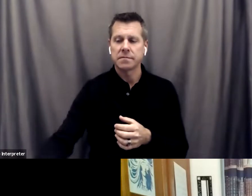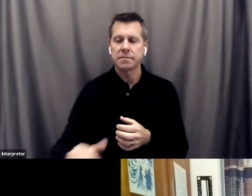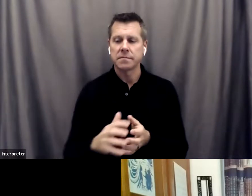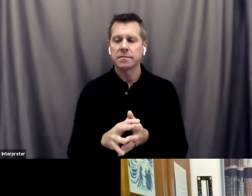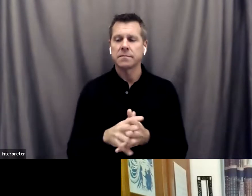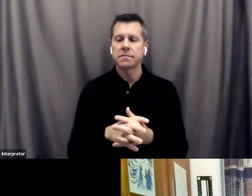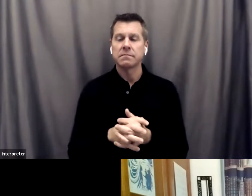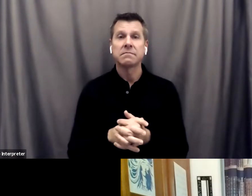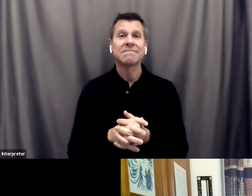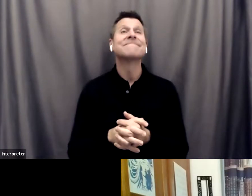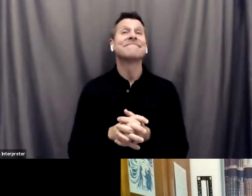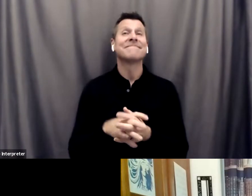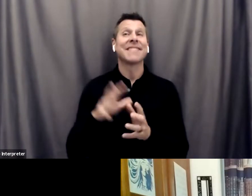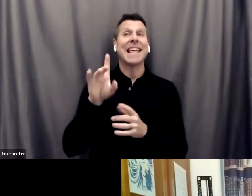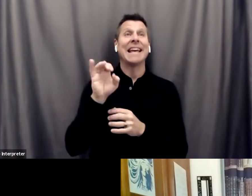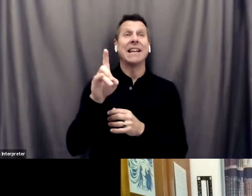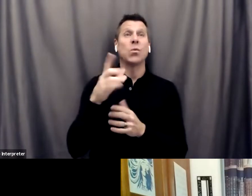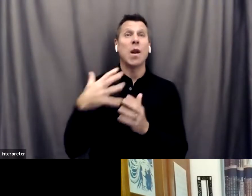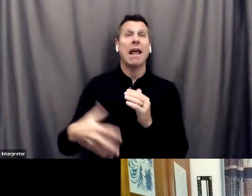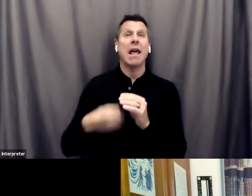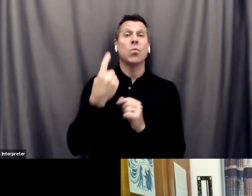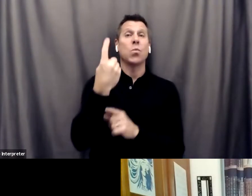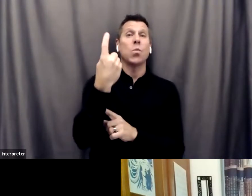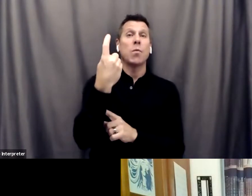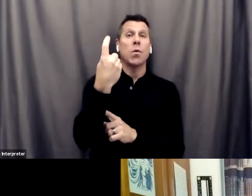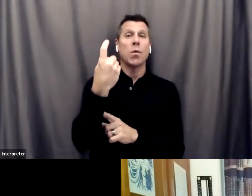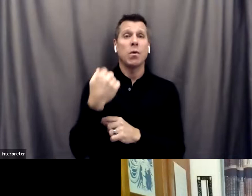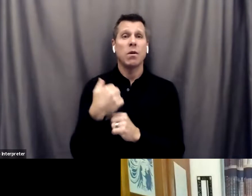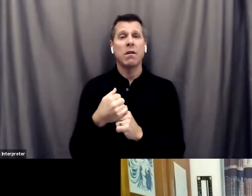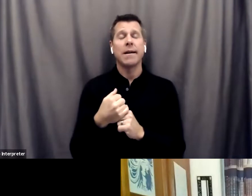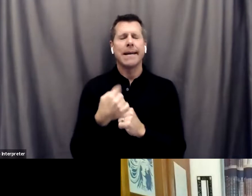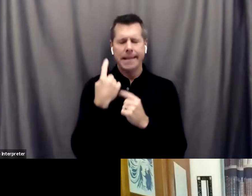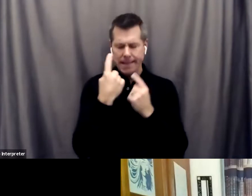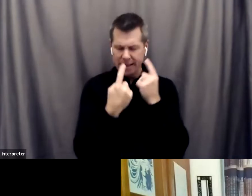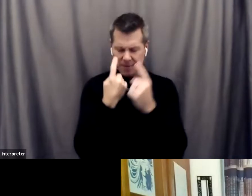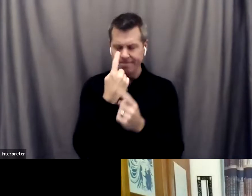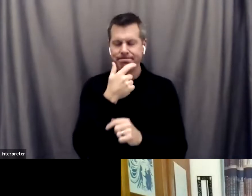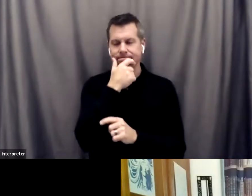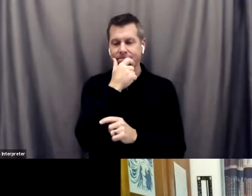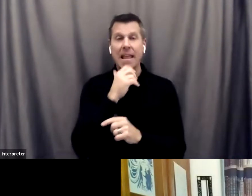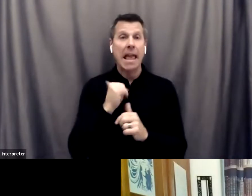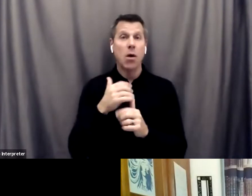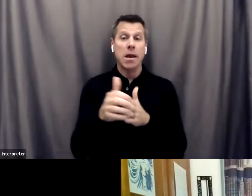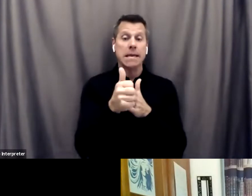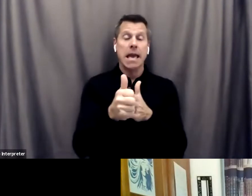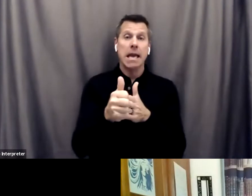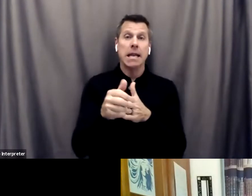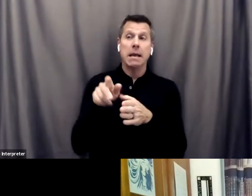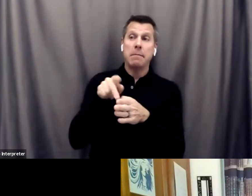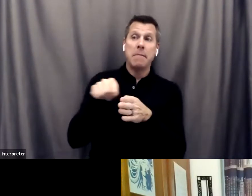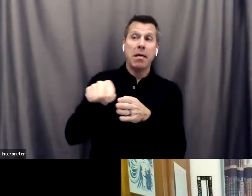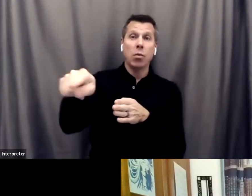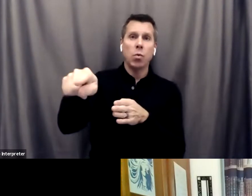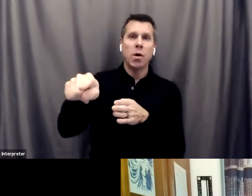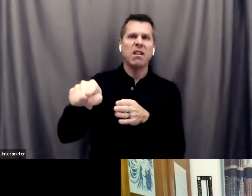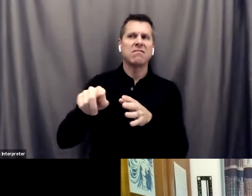So I did want to add one thing that I was thinking of. Right now, our Guided Pathways taskforce is comprised of members from about